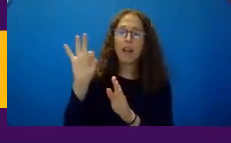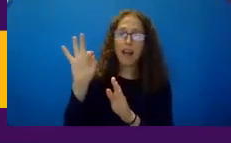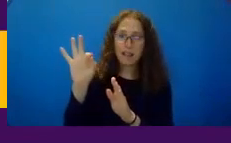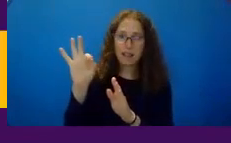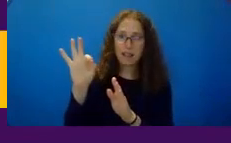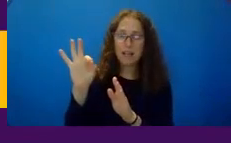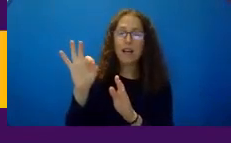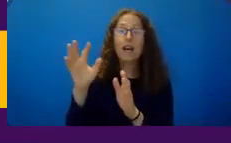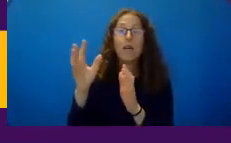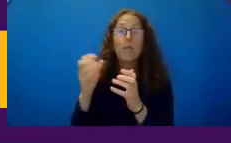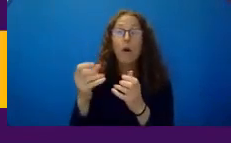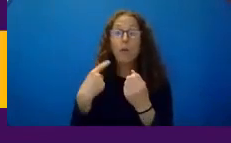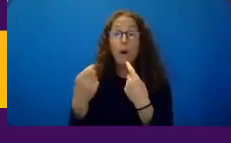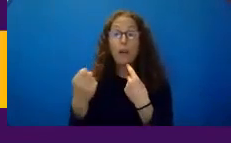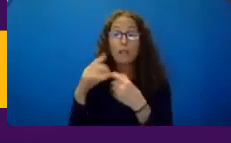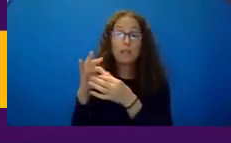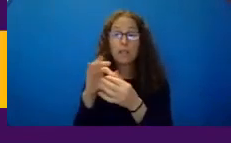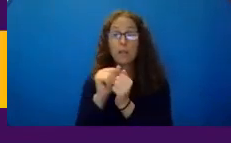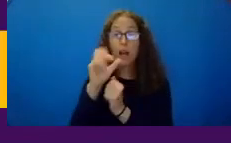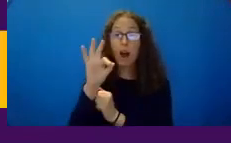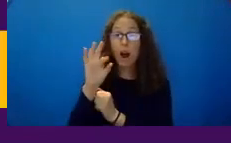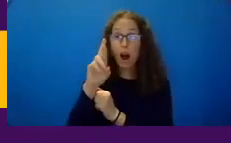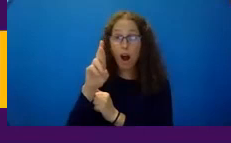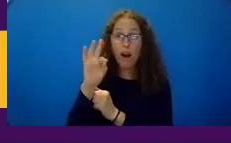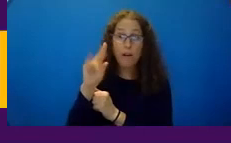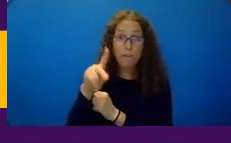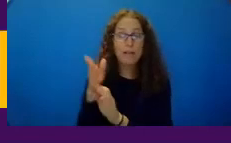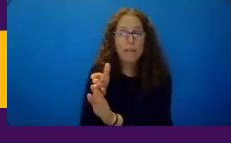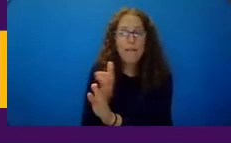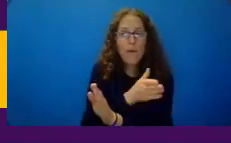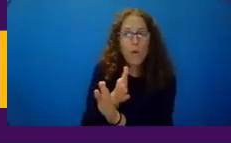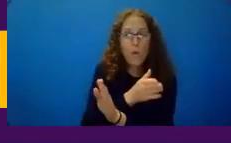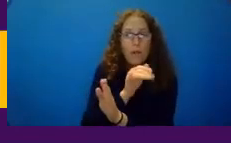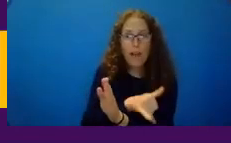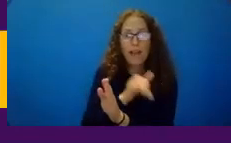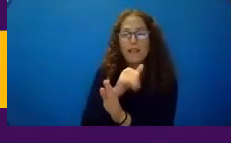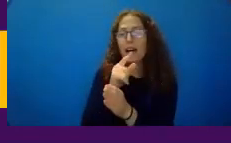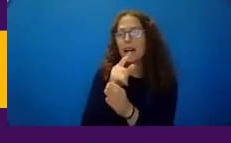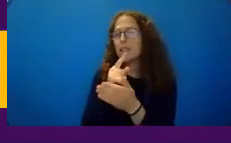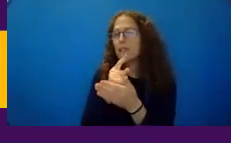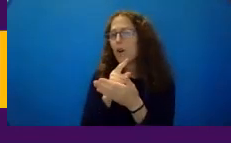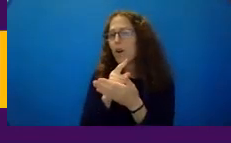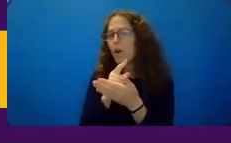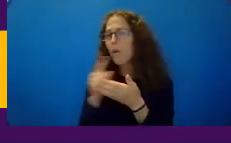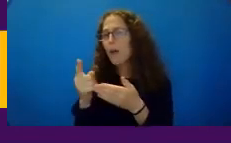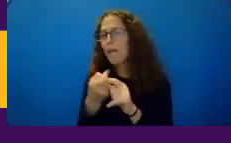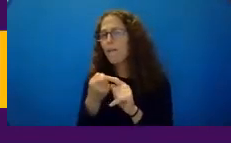MAIL ADDRESS WHICH IS ON THE END OF THIS PRESENTATION UP UNTIL NOVEMBER 9. WE ASK YOU TO SUBMIT QUESTIONS